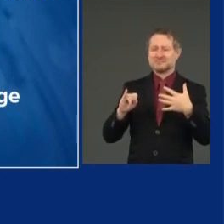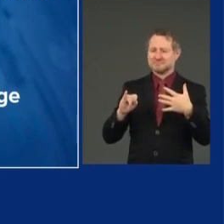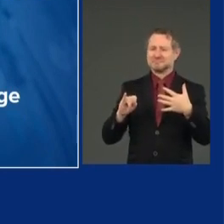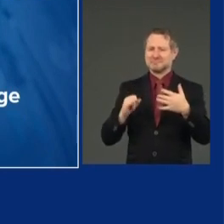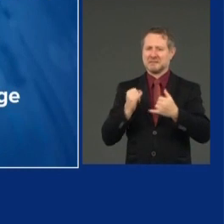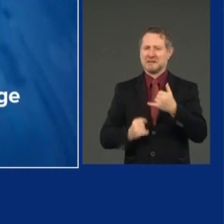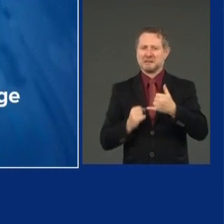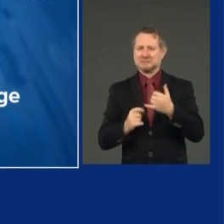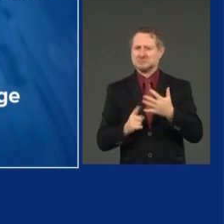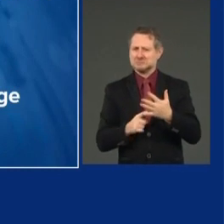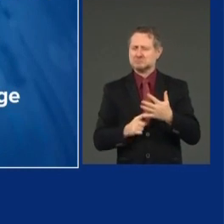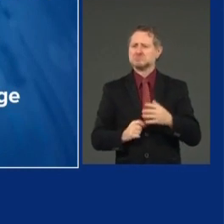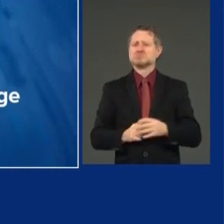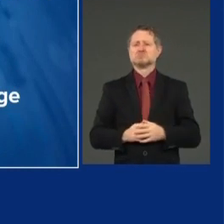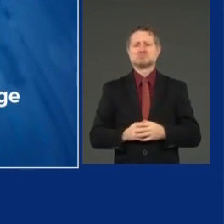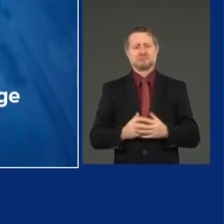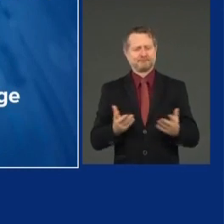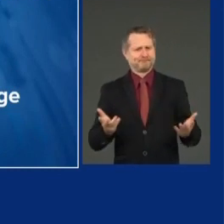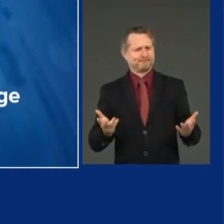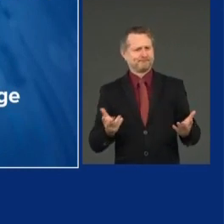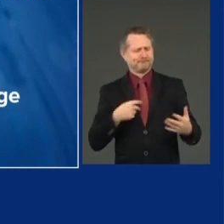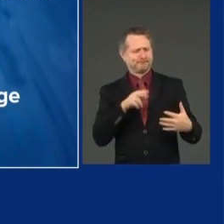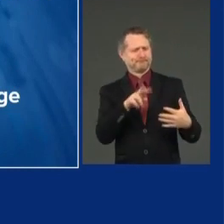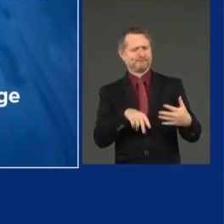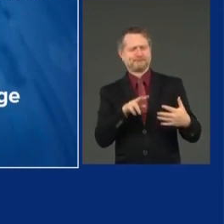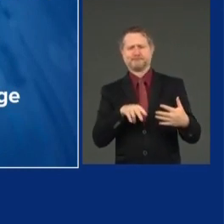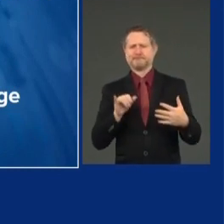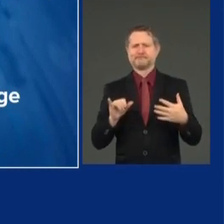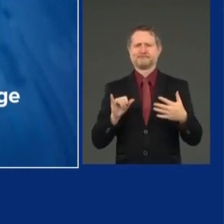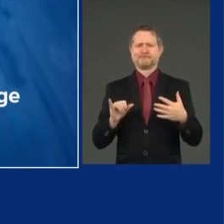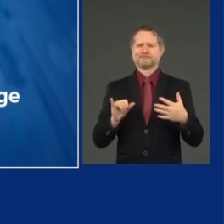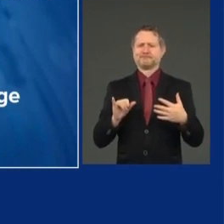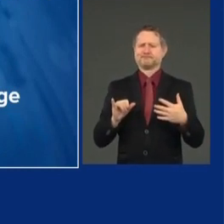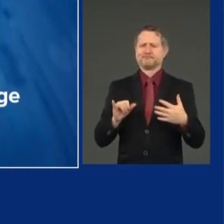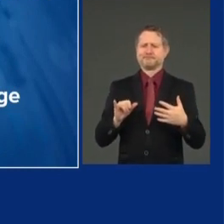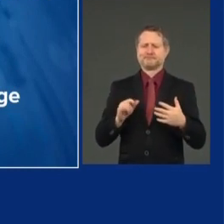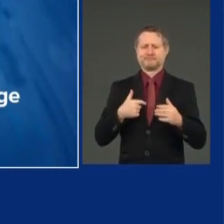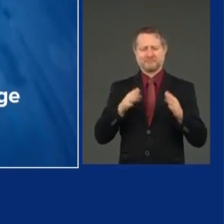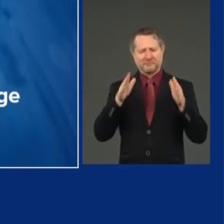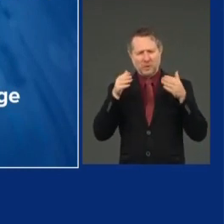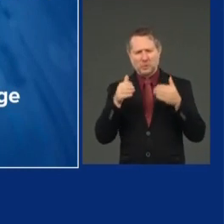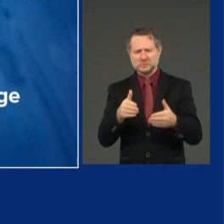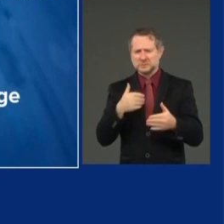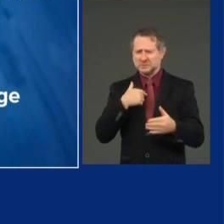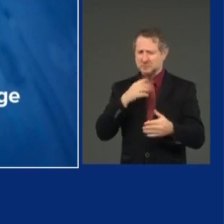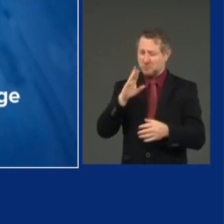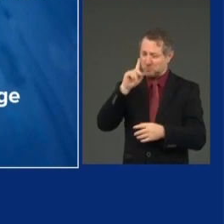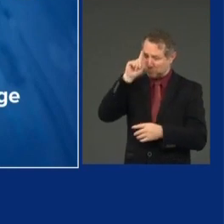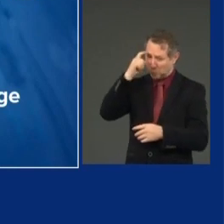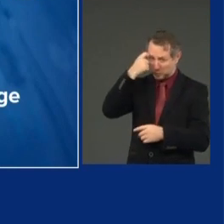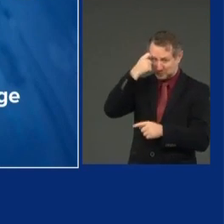THEN QUEENS. STATEN ISLAND WAS RIGHT AT THE